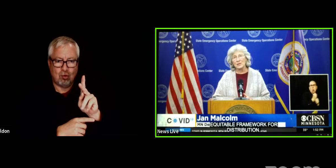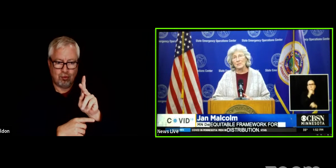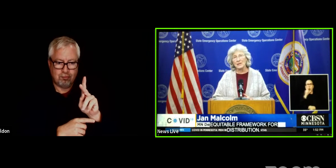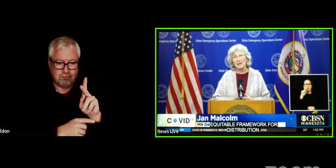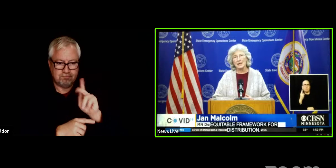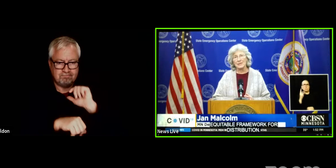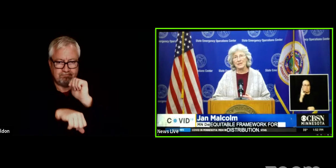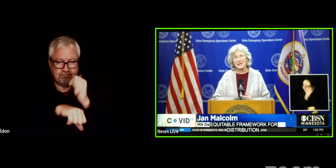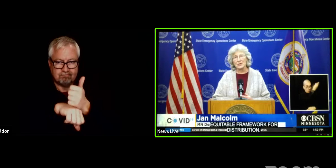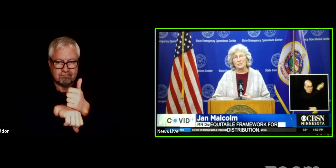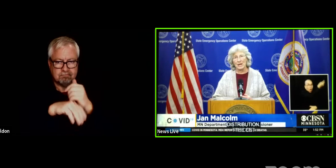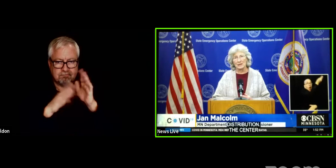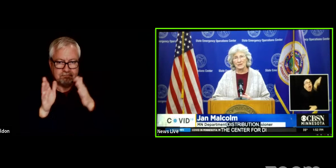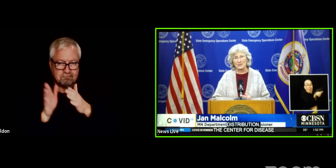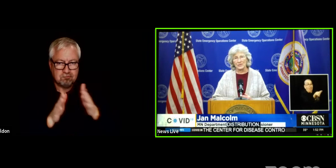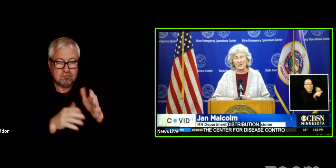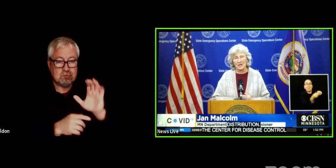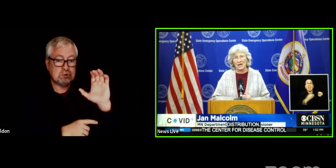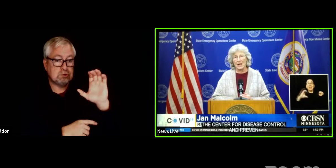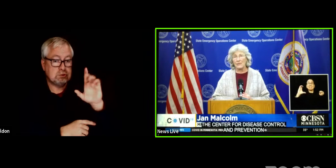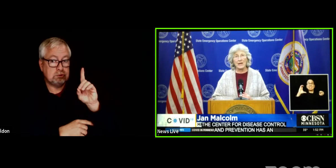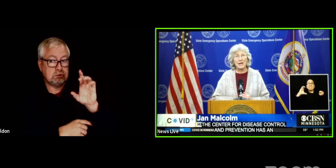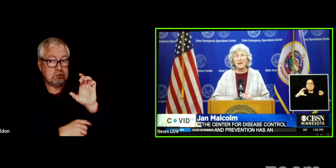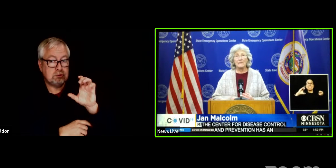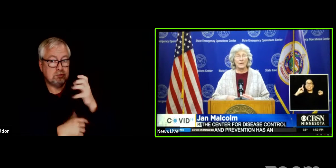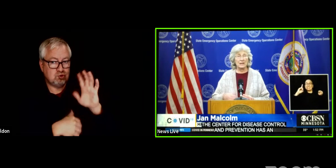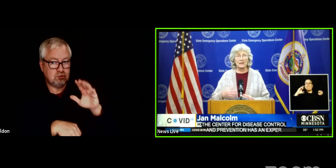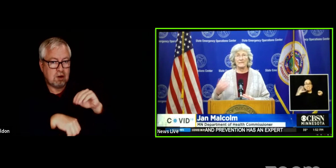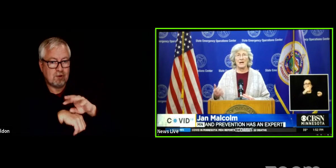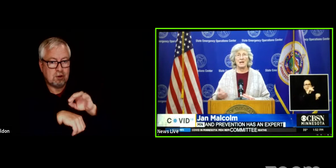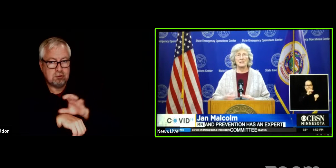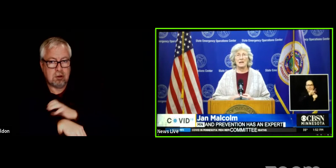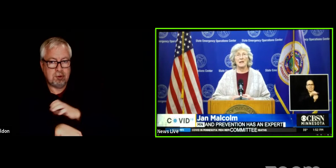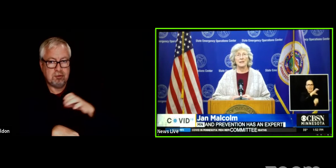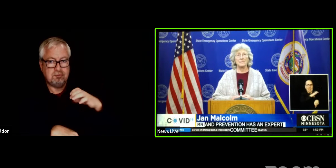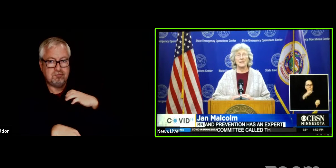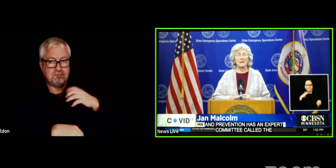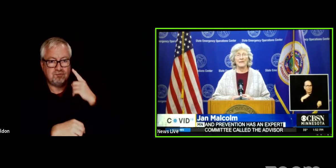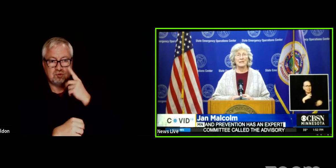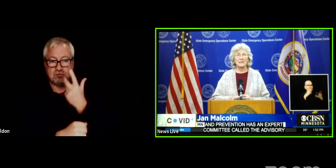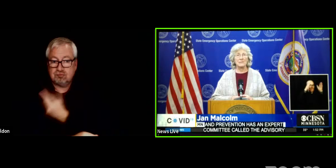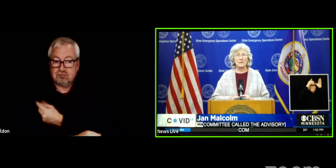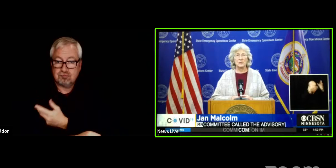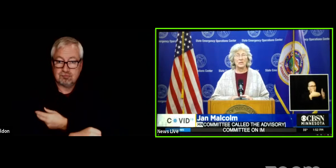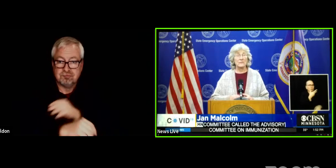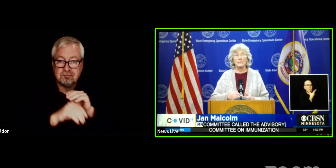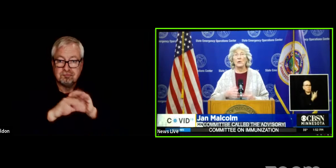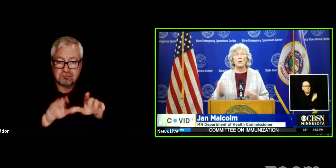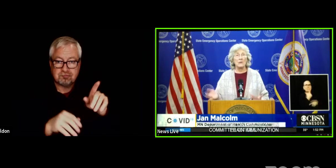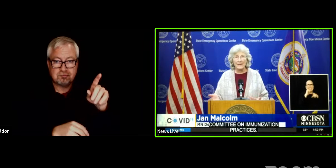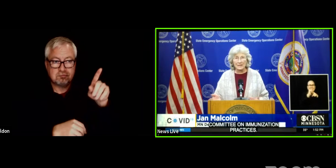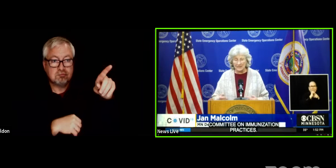COMMITTEE ON IMMUNIZATION PRACTICES AND THEY FRANKLY ADVISE ON VACCINE ADMINISTRATION FOR ALL THE